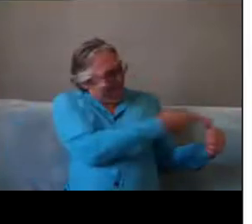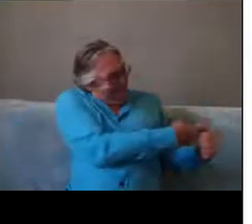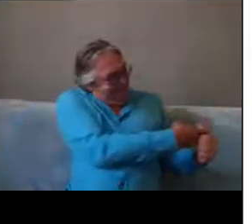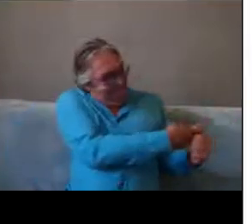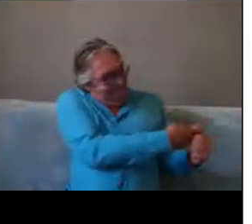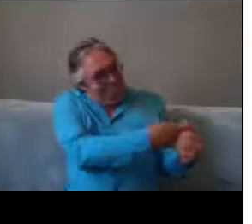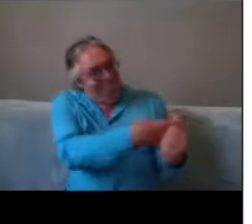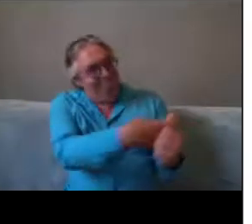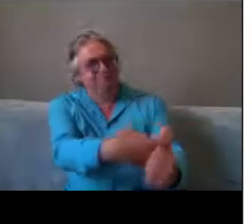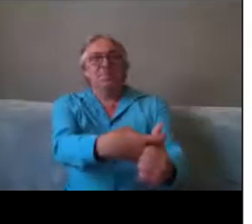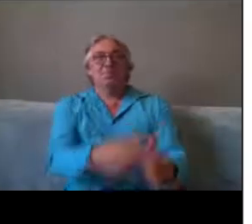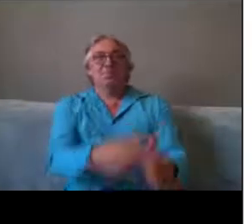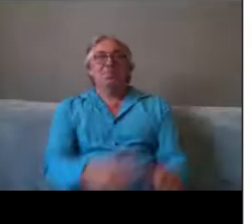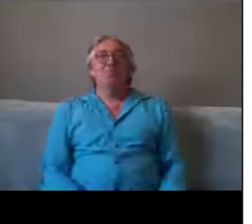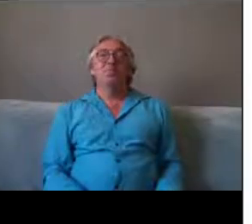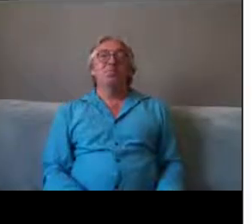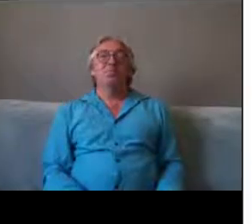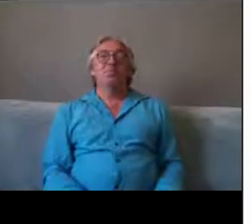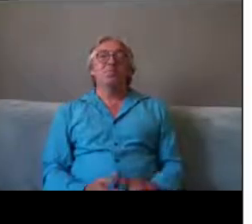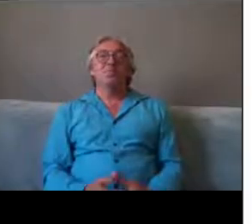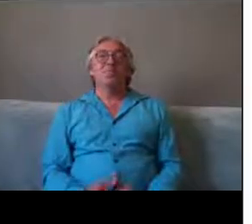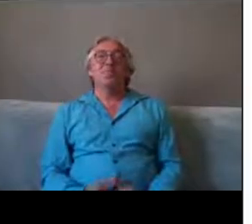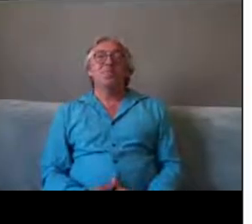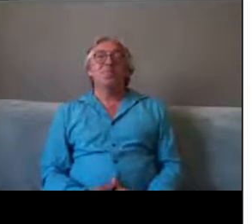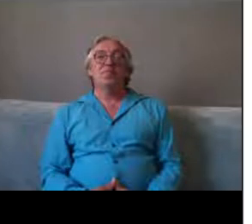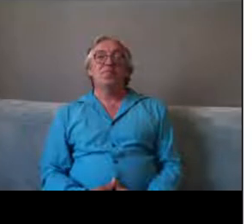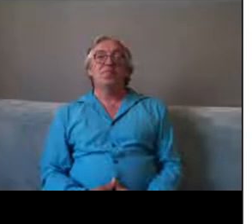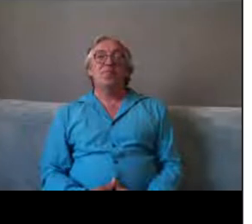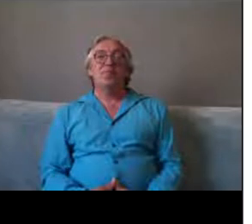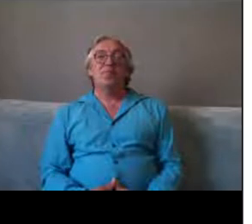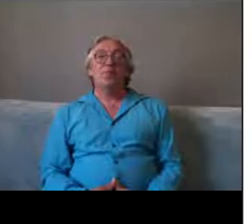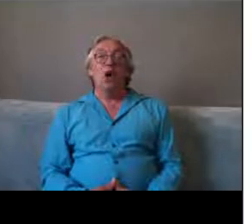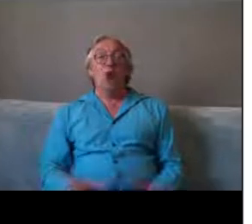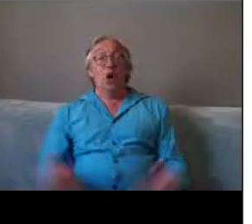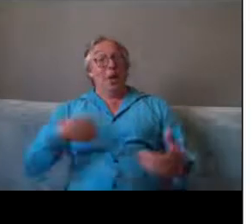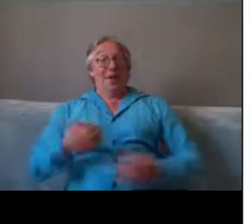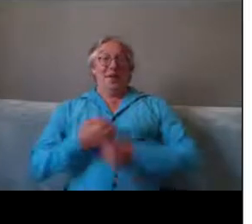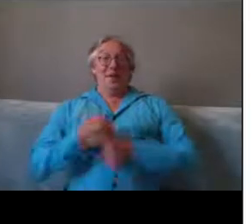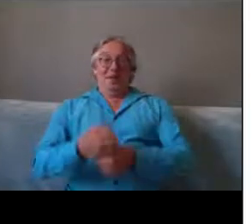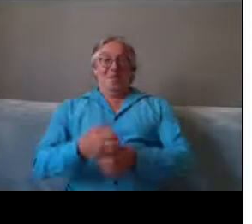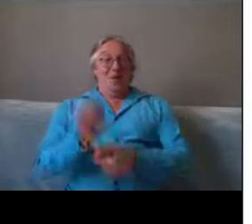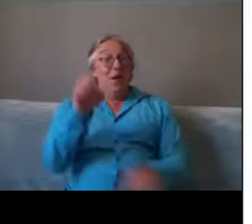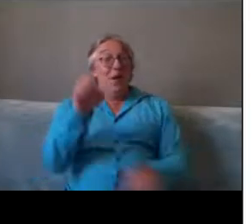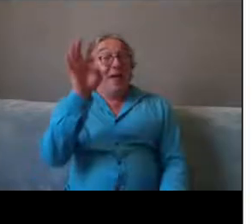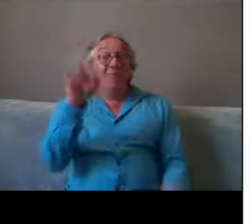Perfect. At the end we’ll have time to answer questions.